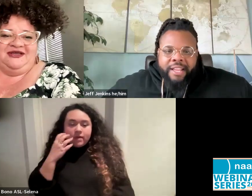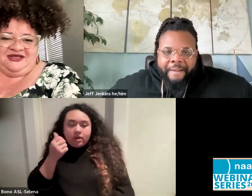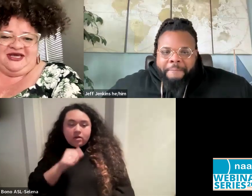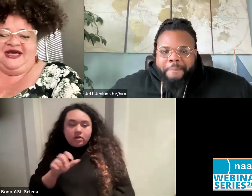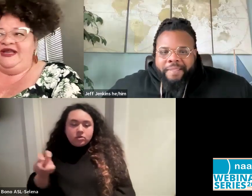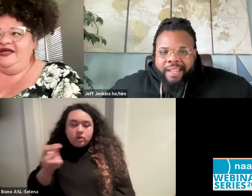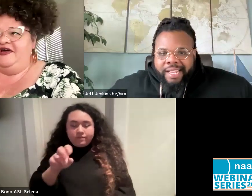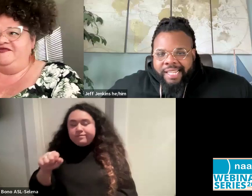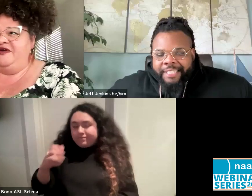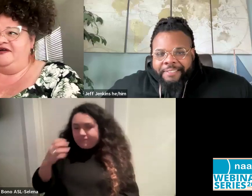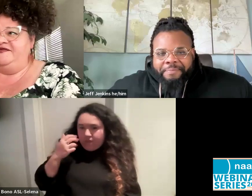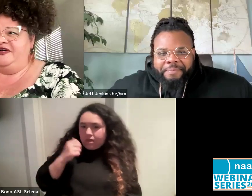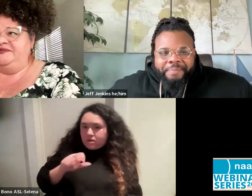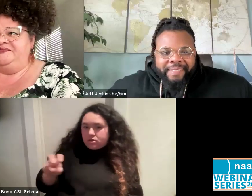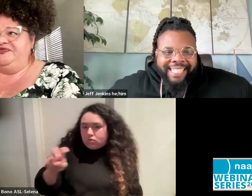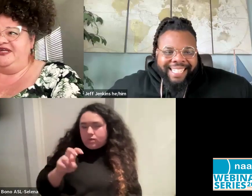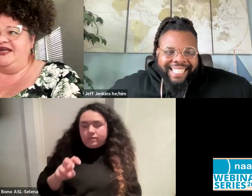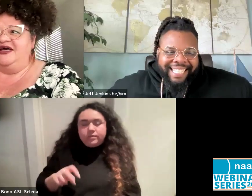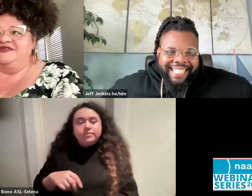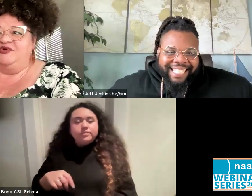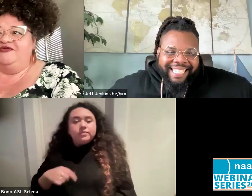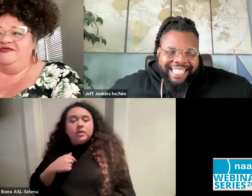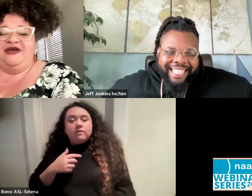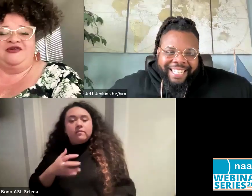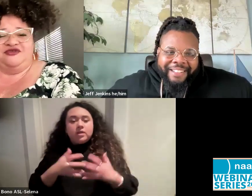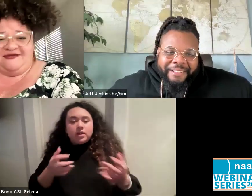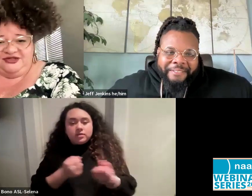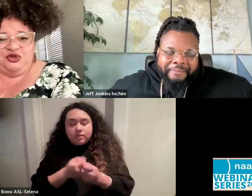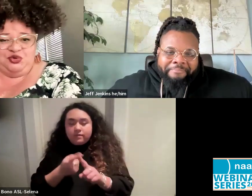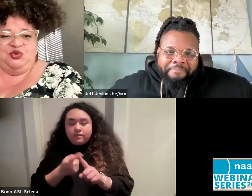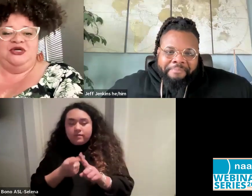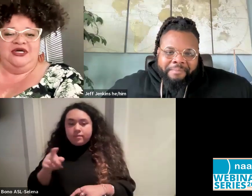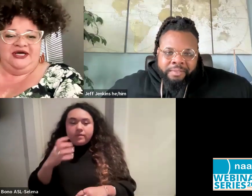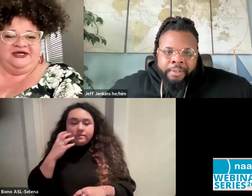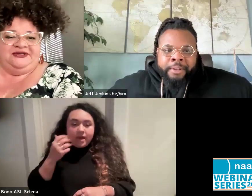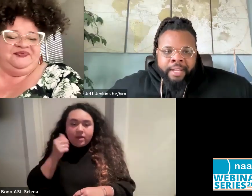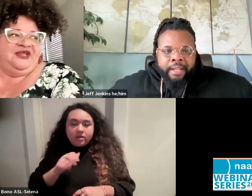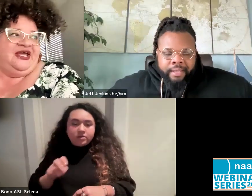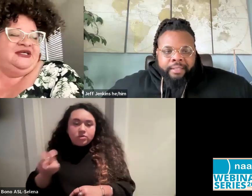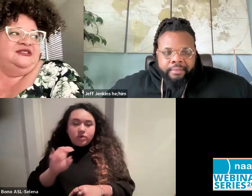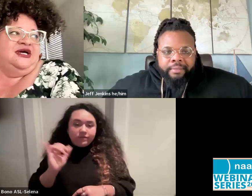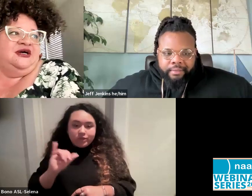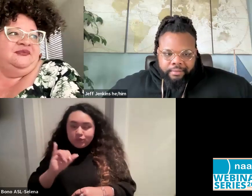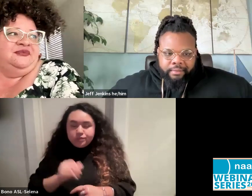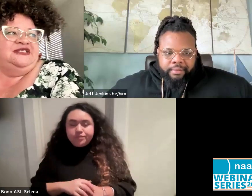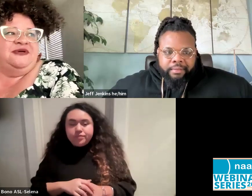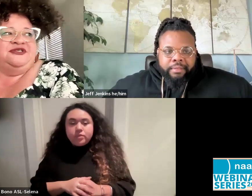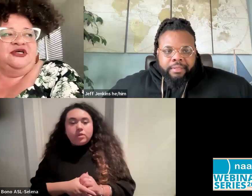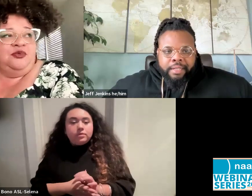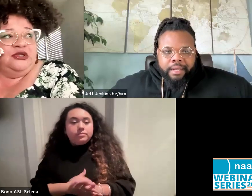Yeah. And I was I've had a lot of support from Fat Girls Travel, too, and they sponsored the award